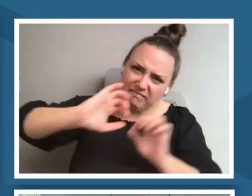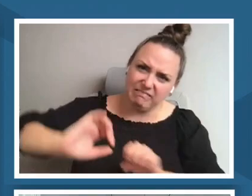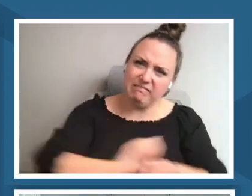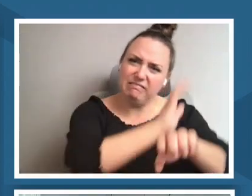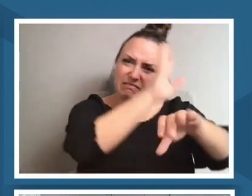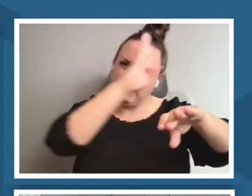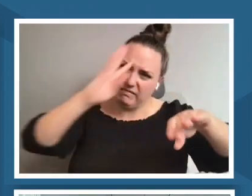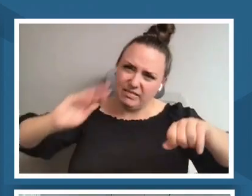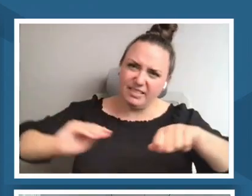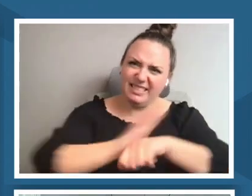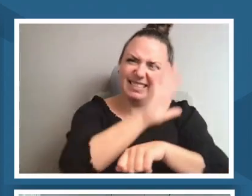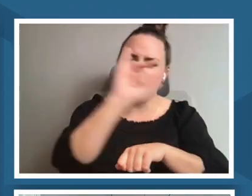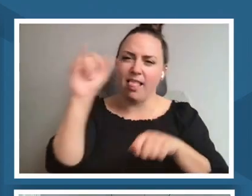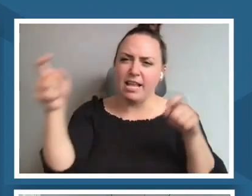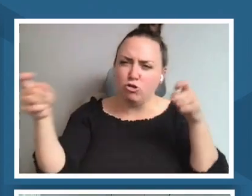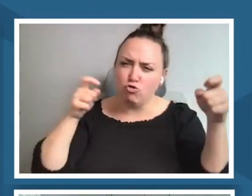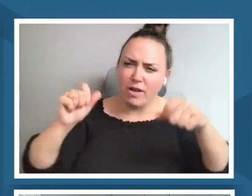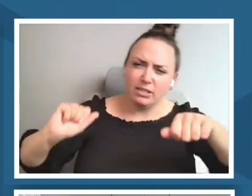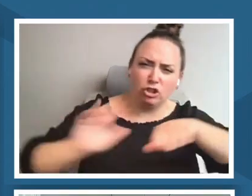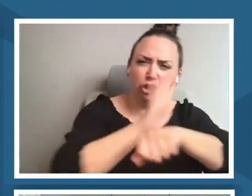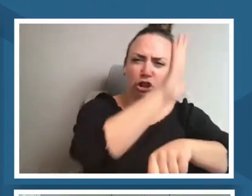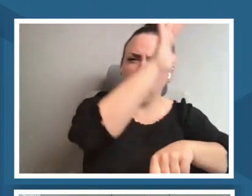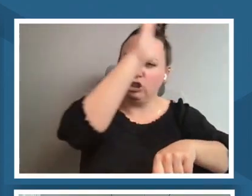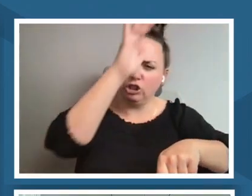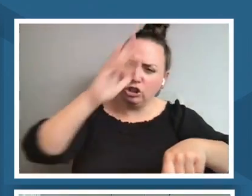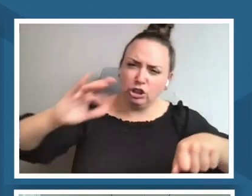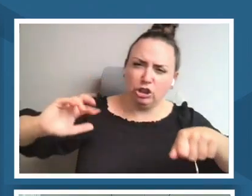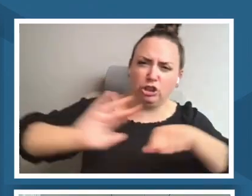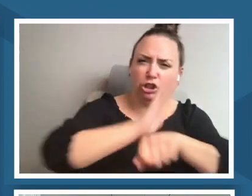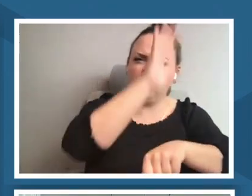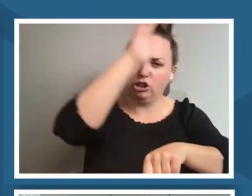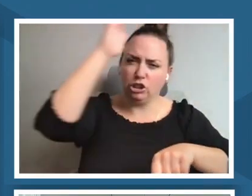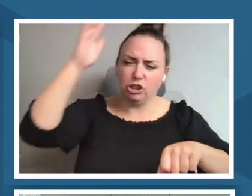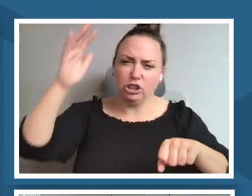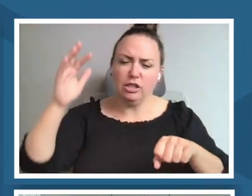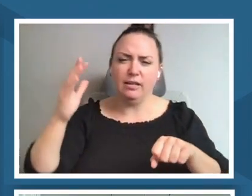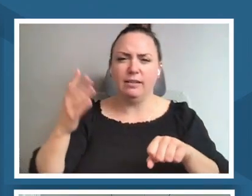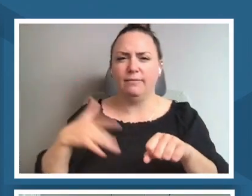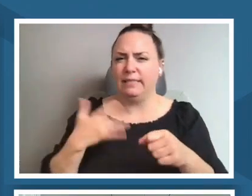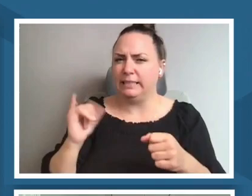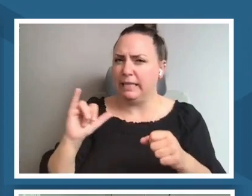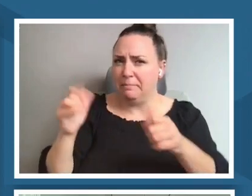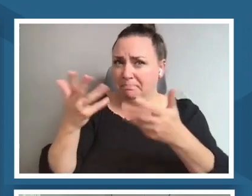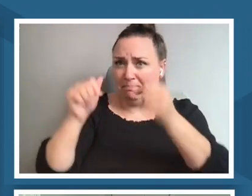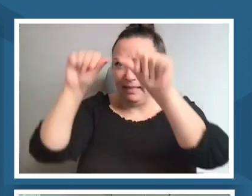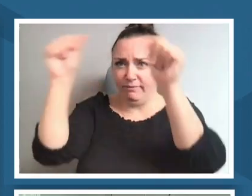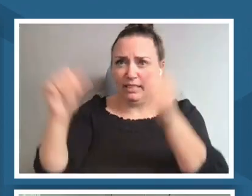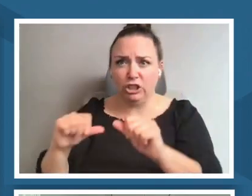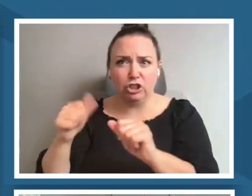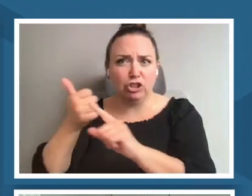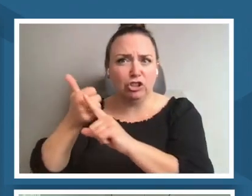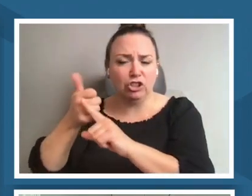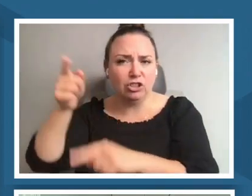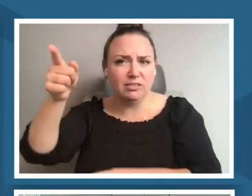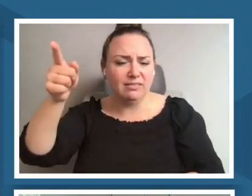the crash so it feels like the figure is